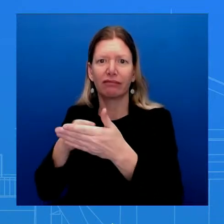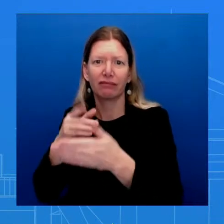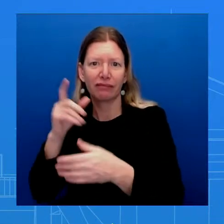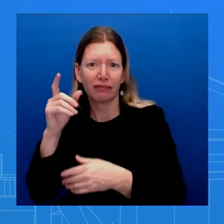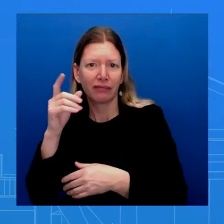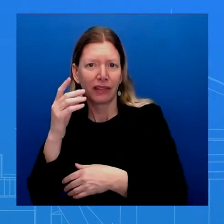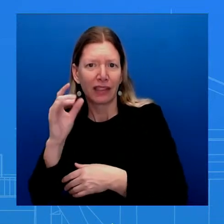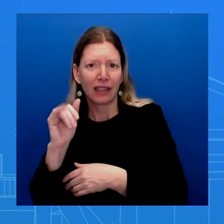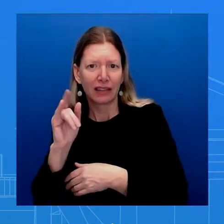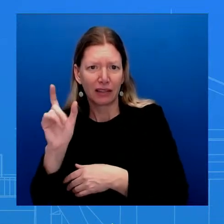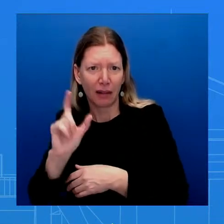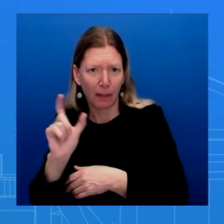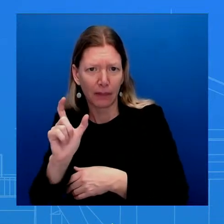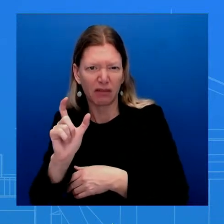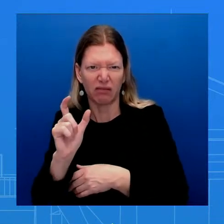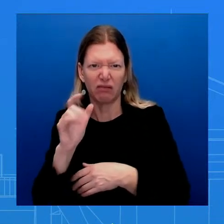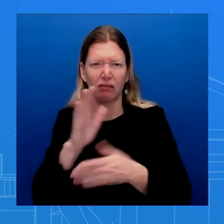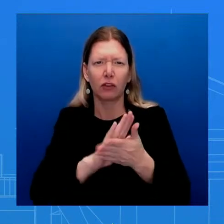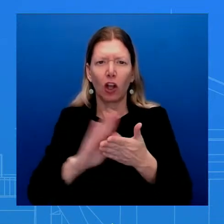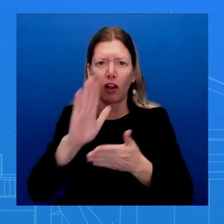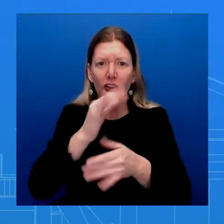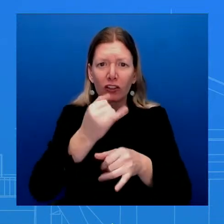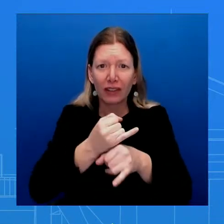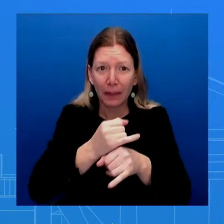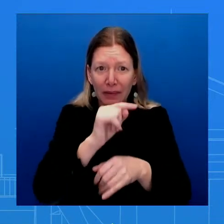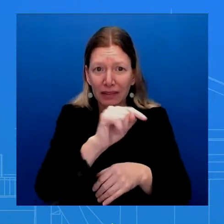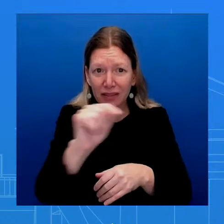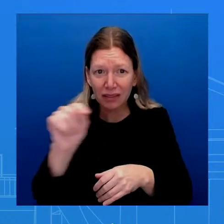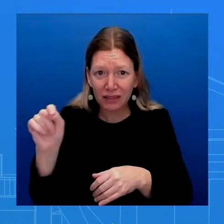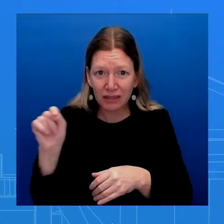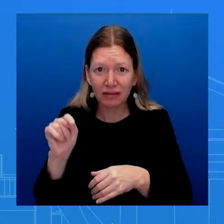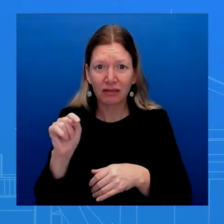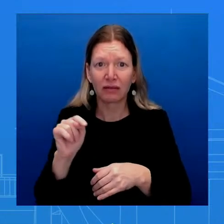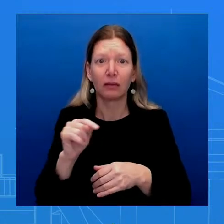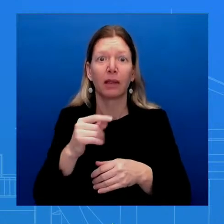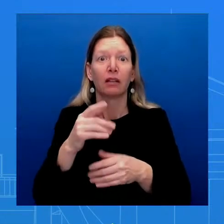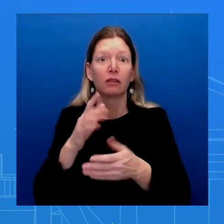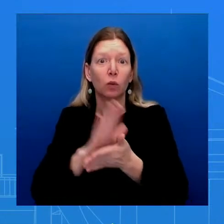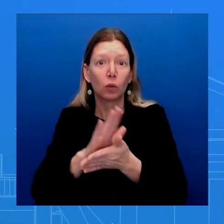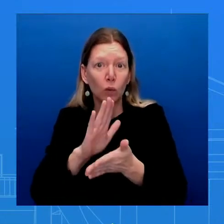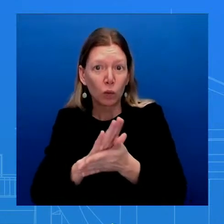We also established the first-ever National Strategy to Counter Islamophobia. And earlier this year,